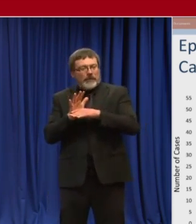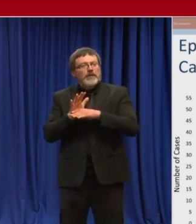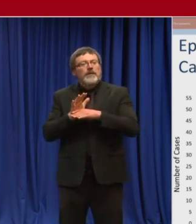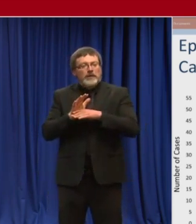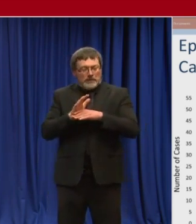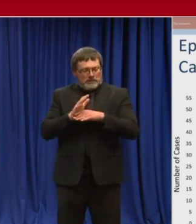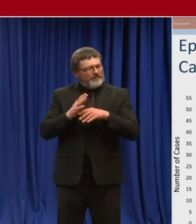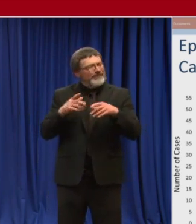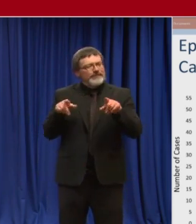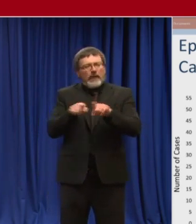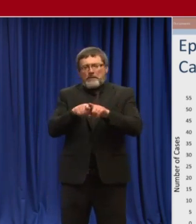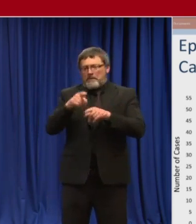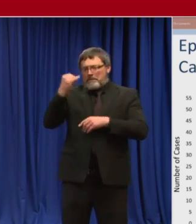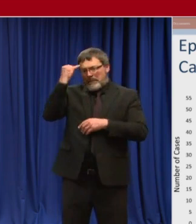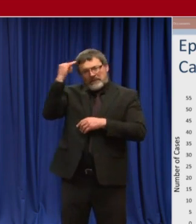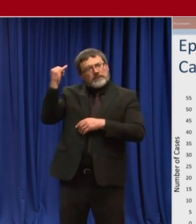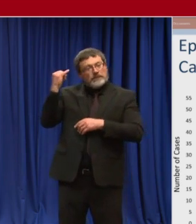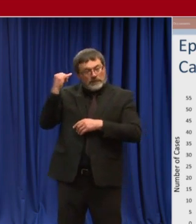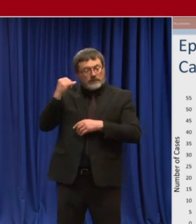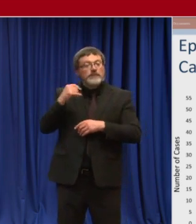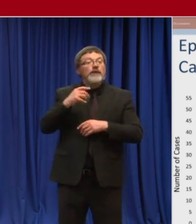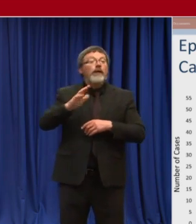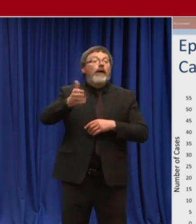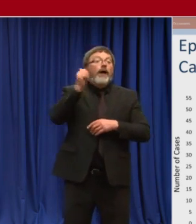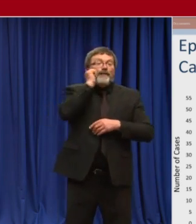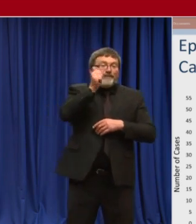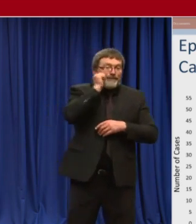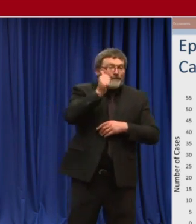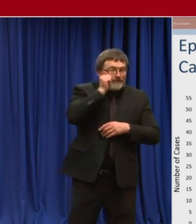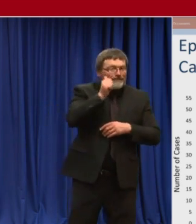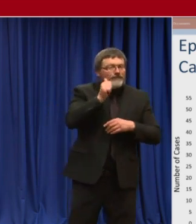AND THIS IS LOOKING AT THE DATA A LITTLE BIT DIFFERENTLY.